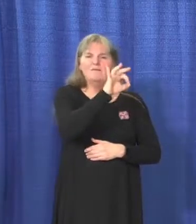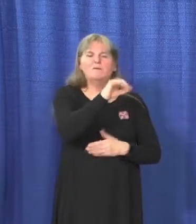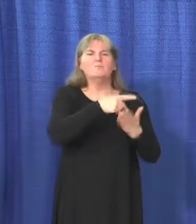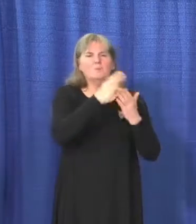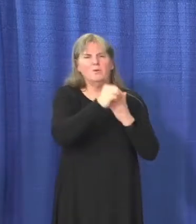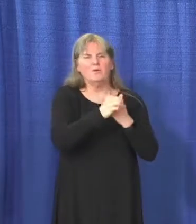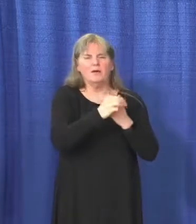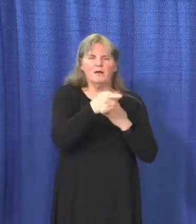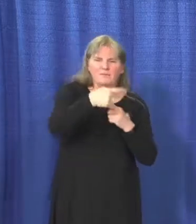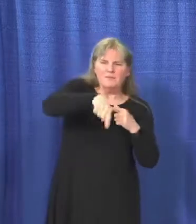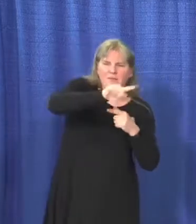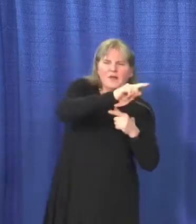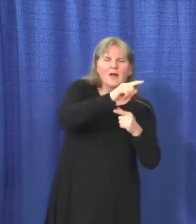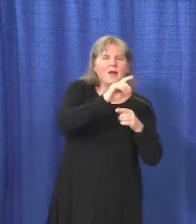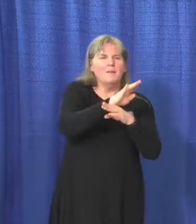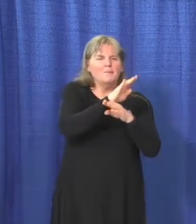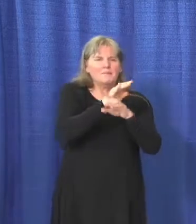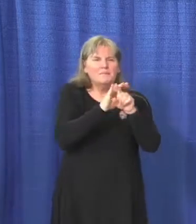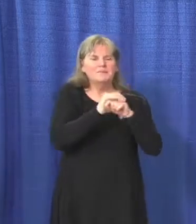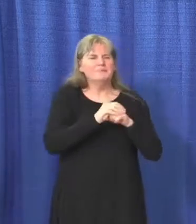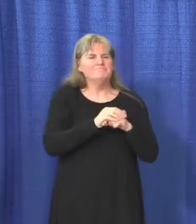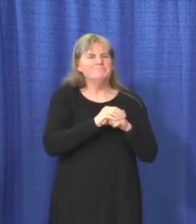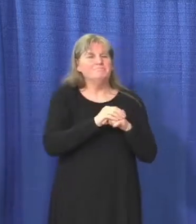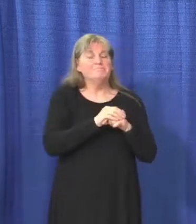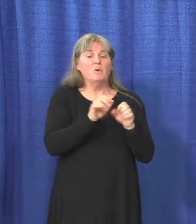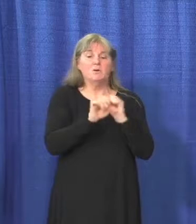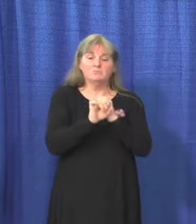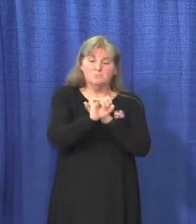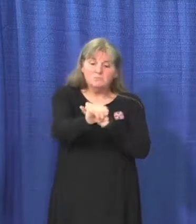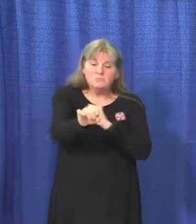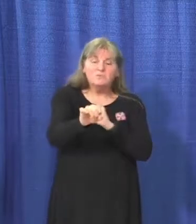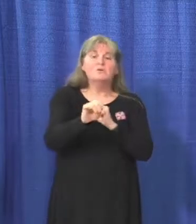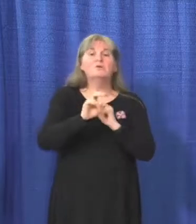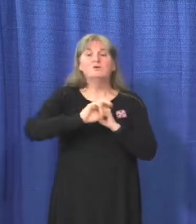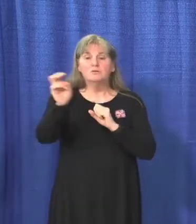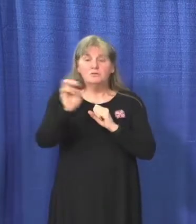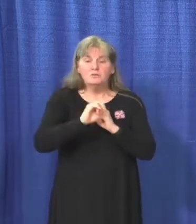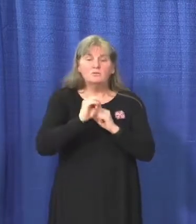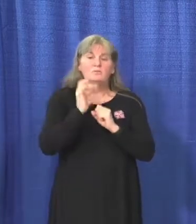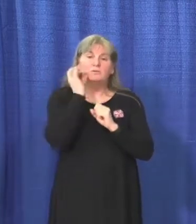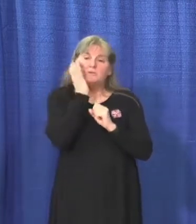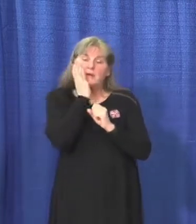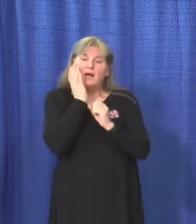The continuation of the tourism accommodation sector and the tourism not accommodation sector